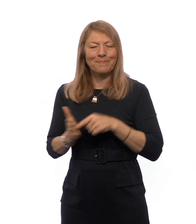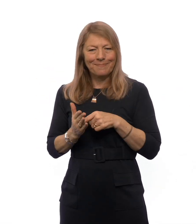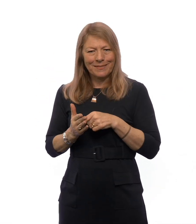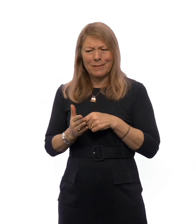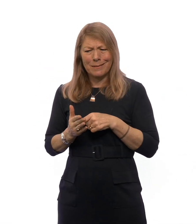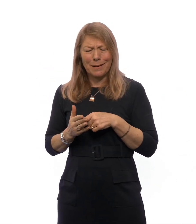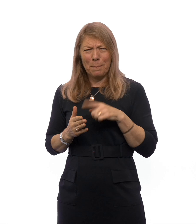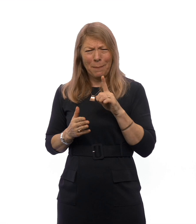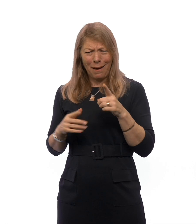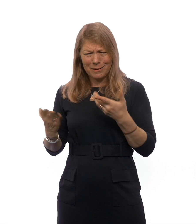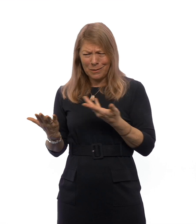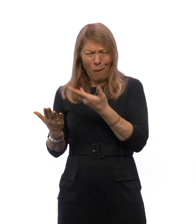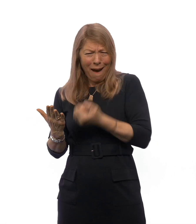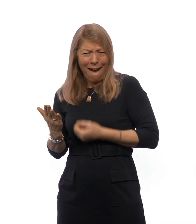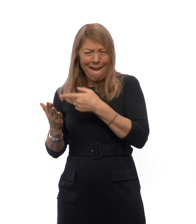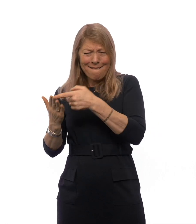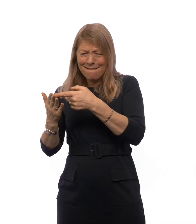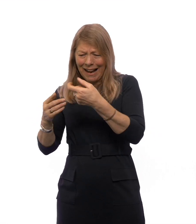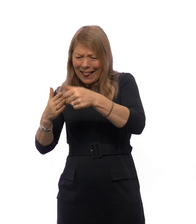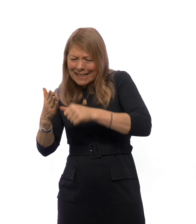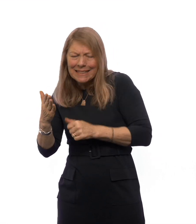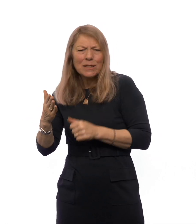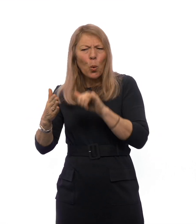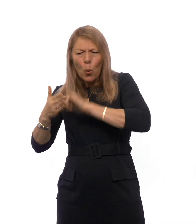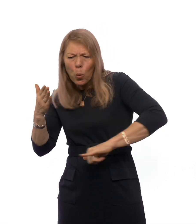This could lead to inconsistencies in how different public bodies implement